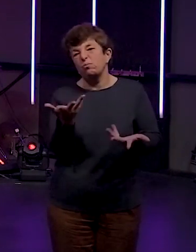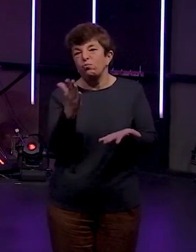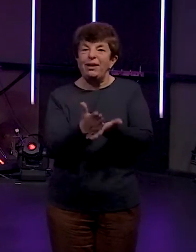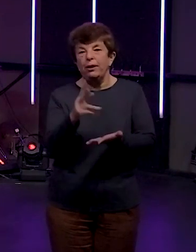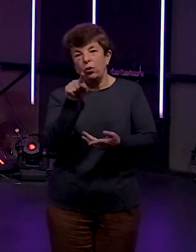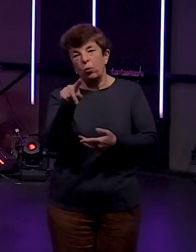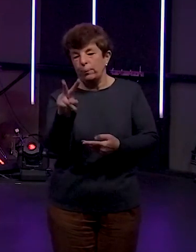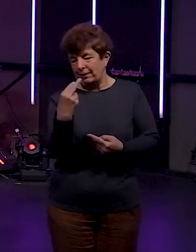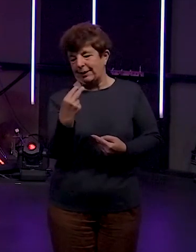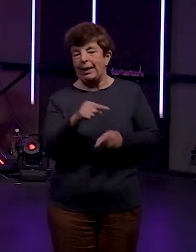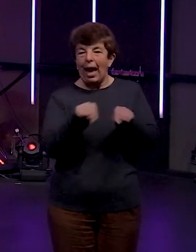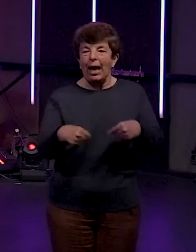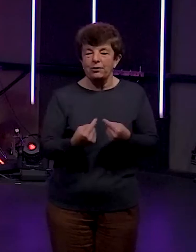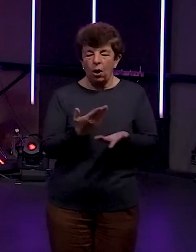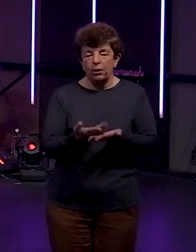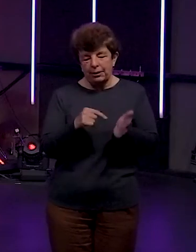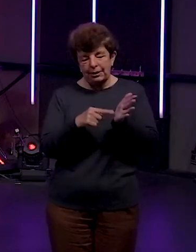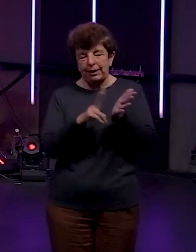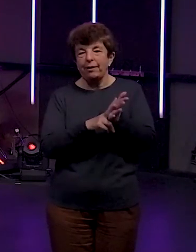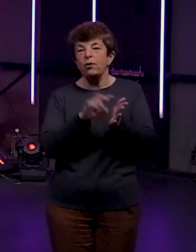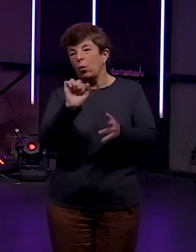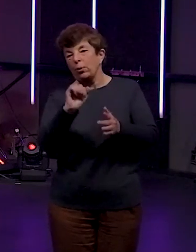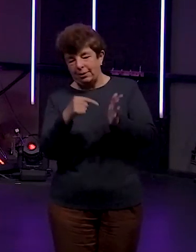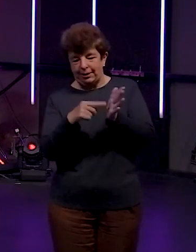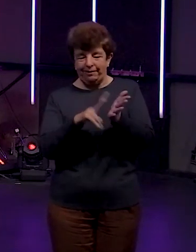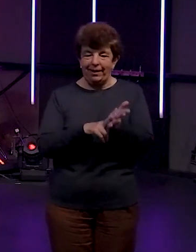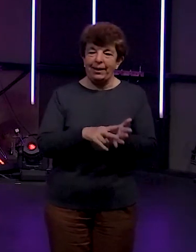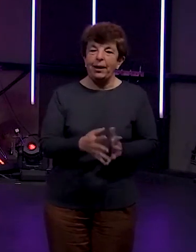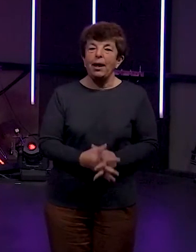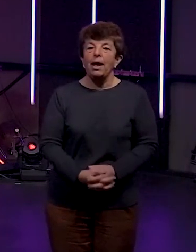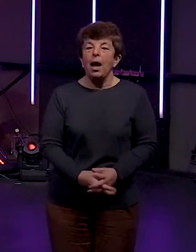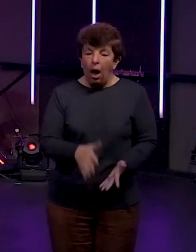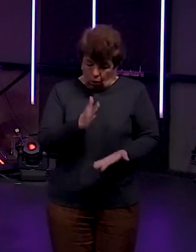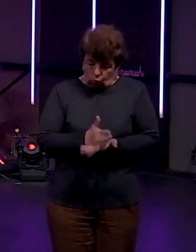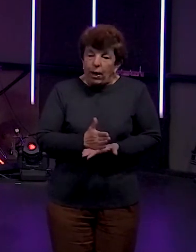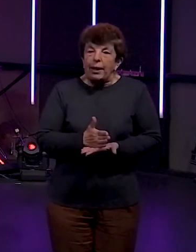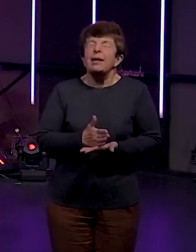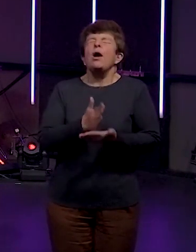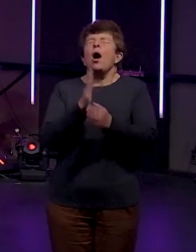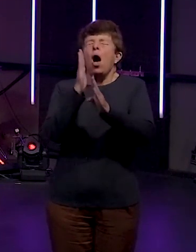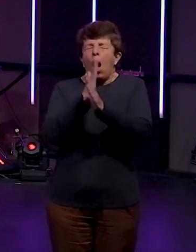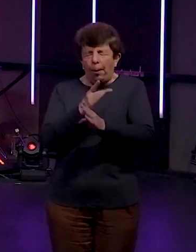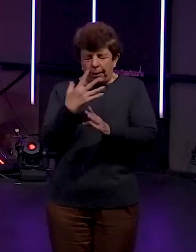our television or your television. I really do hope that you have your Bibles